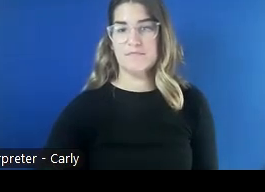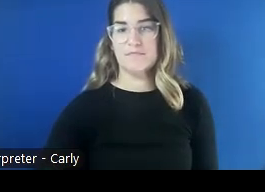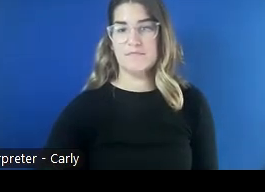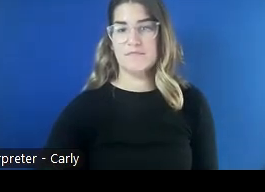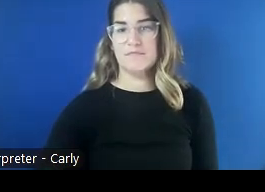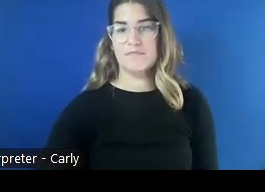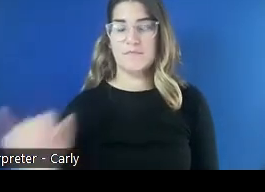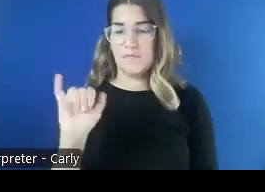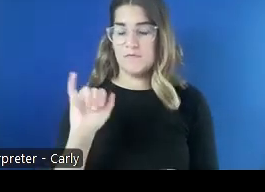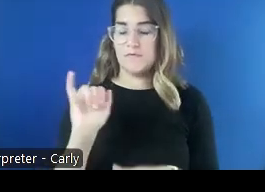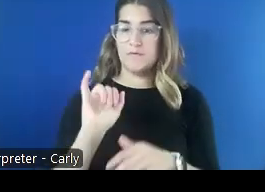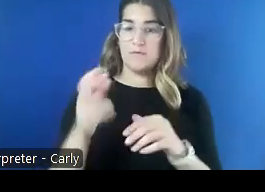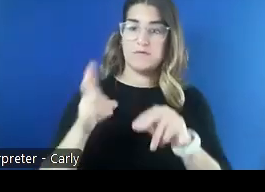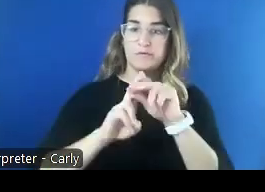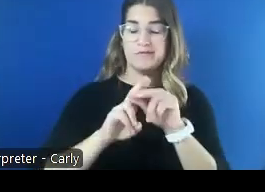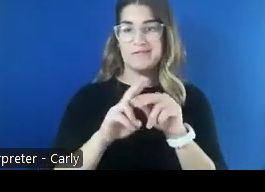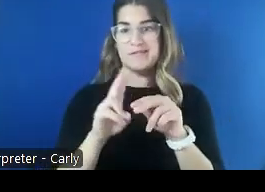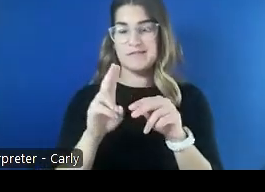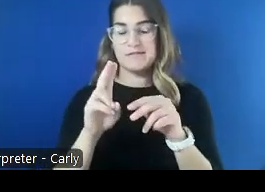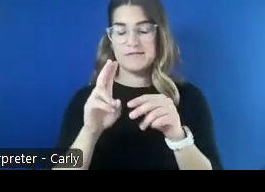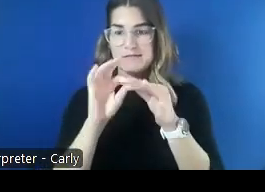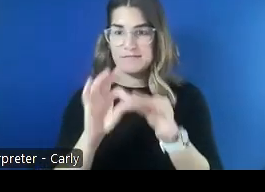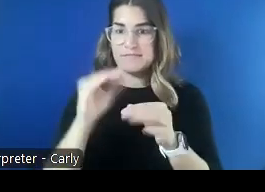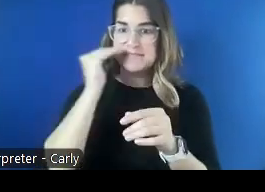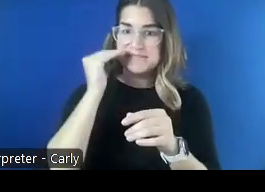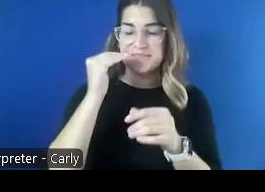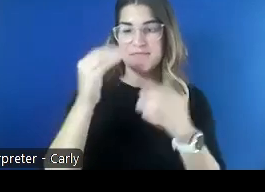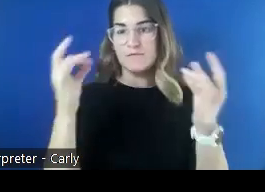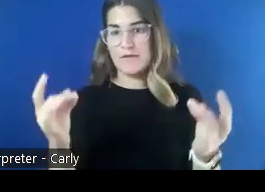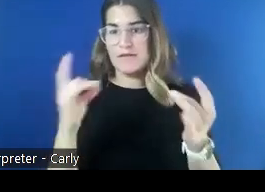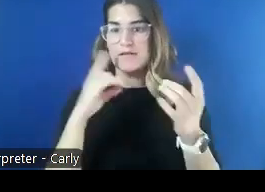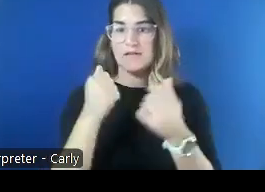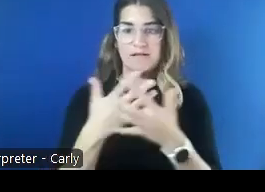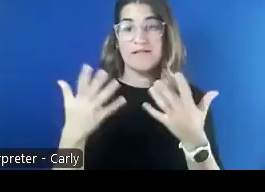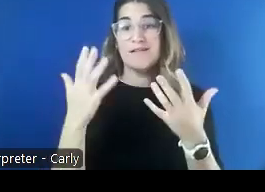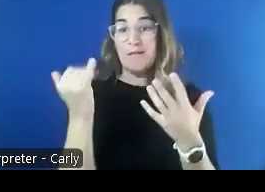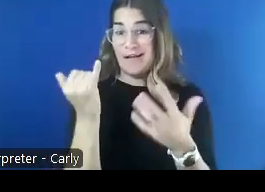work is done on behalf of young children as the number of these consultation programs continues